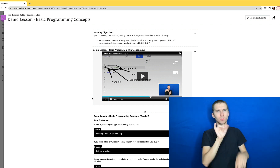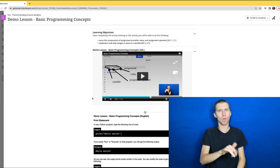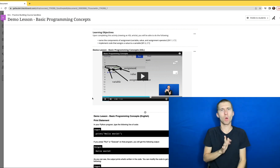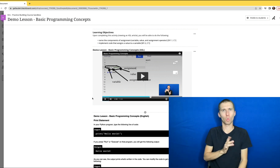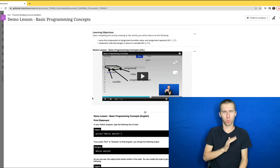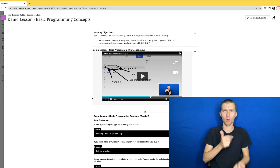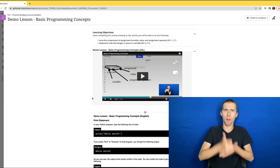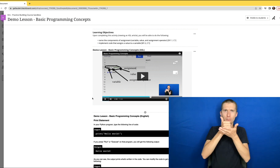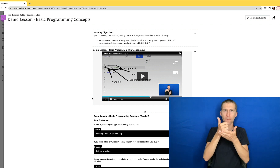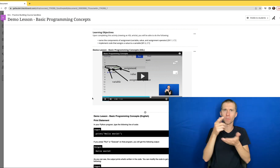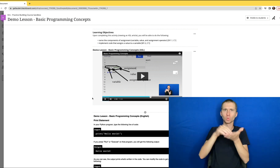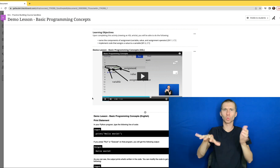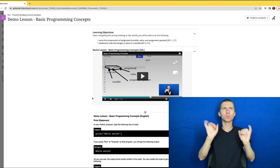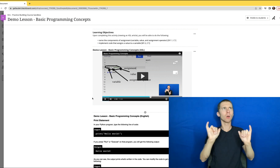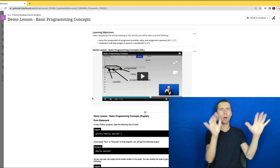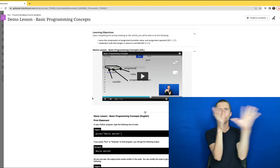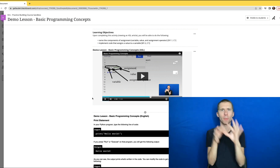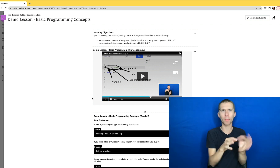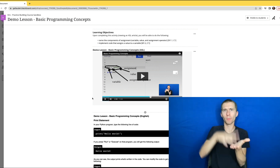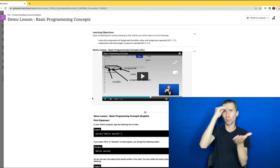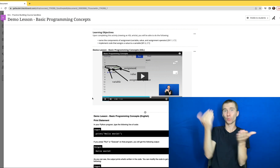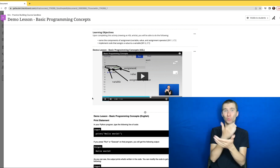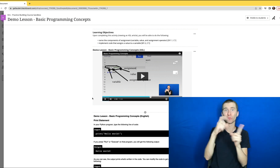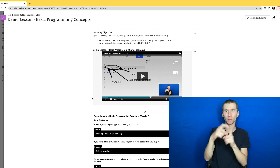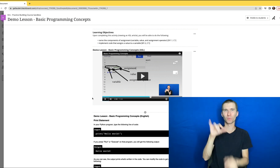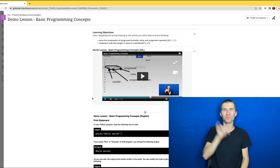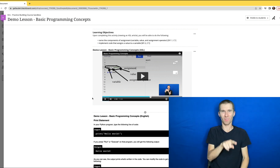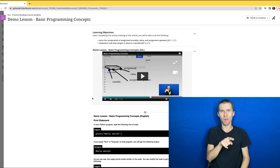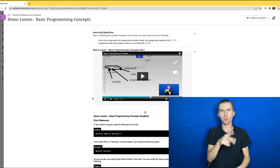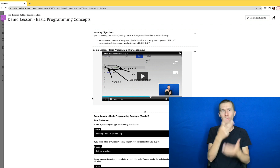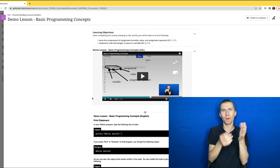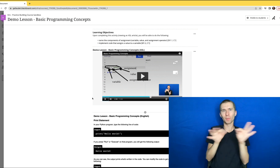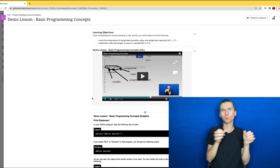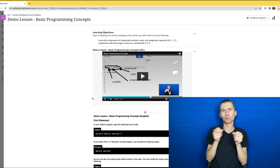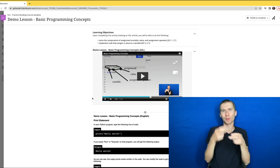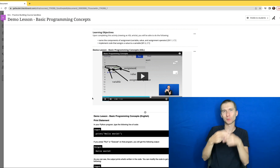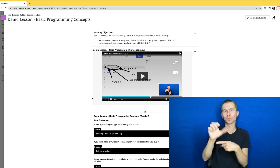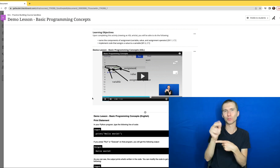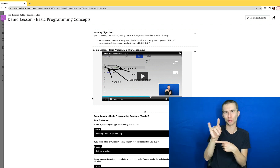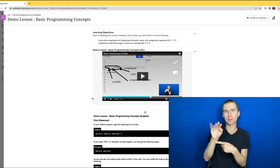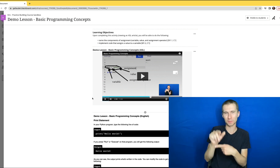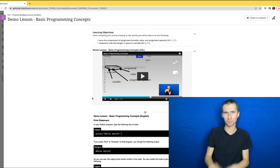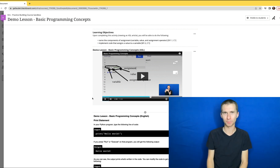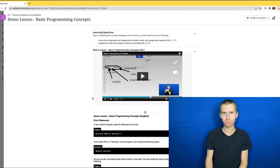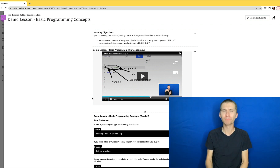Using the video annotation, you give students more ways to learn a new vocabulary item -- which is a part of the bilingual strategy known as chaining.